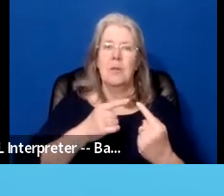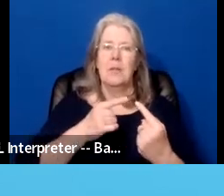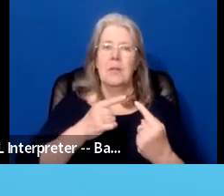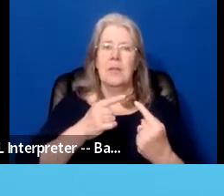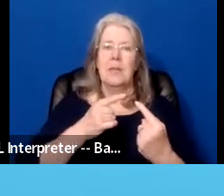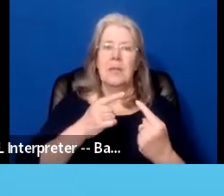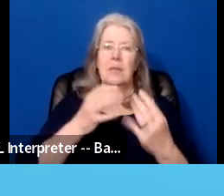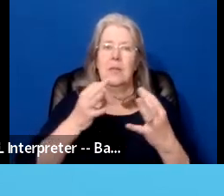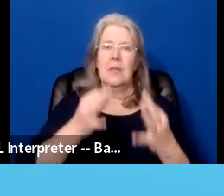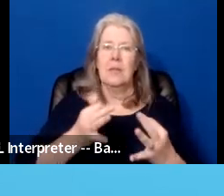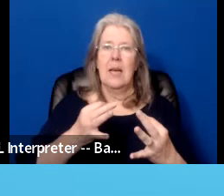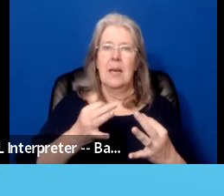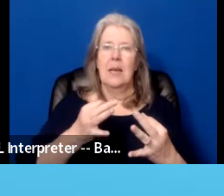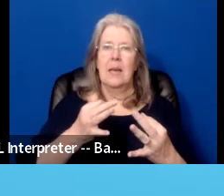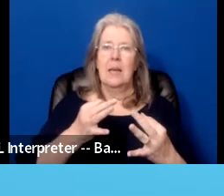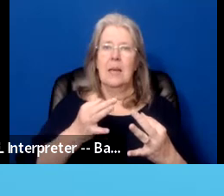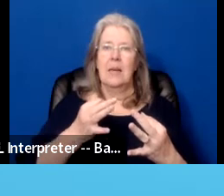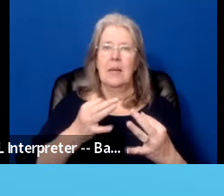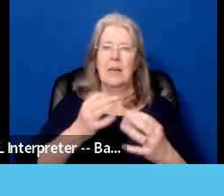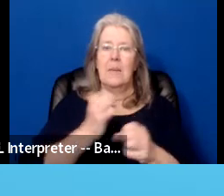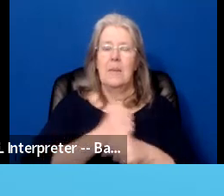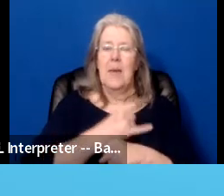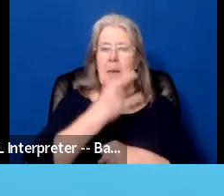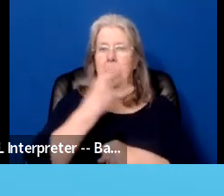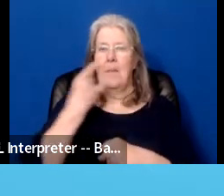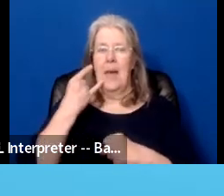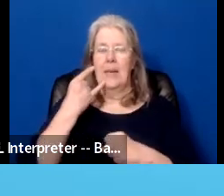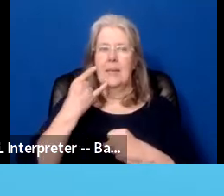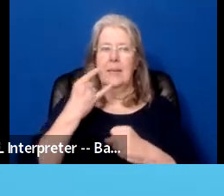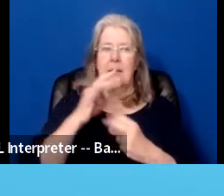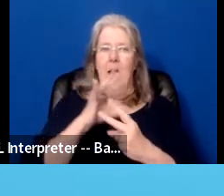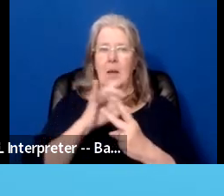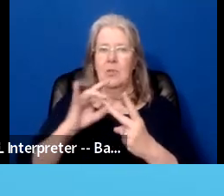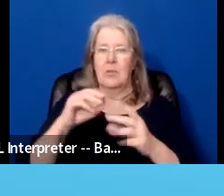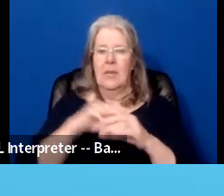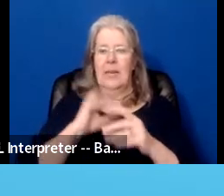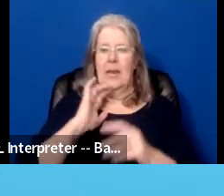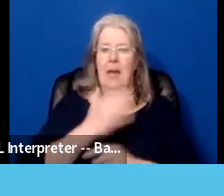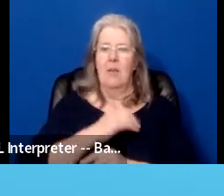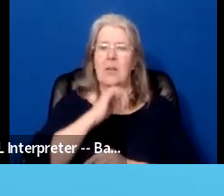or not, in our nonprofit program that serves people with disabilities, up until